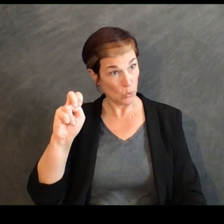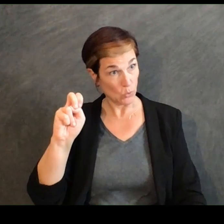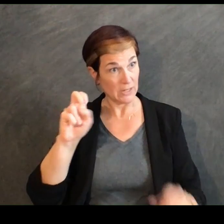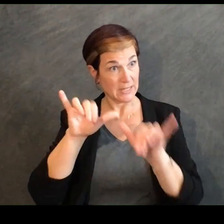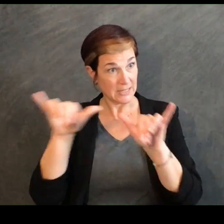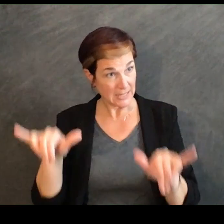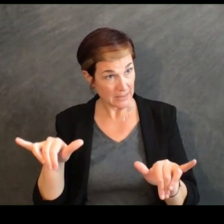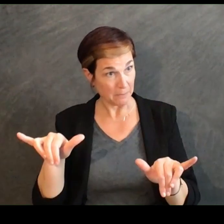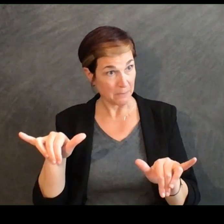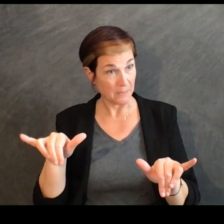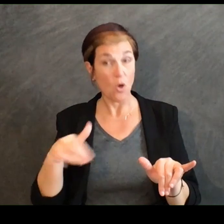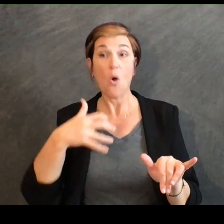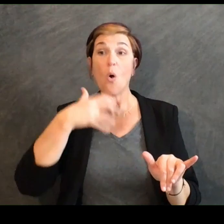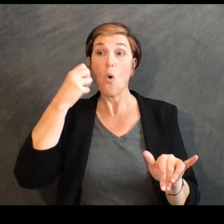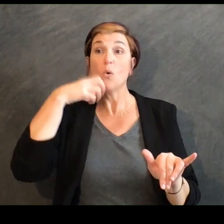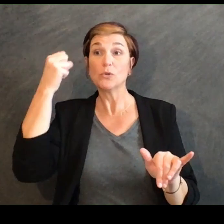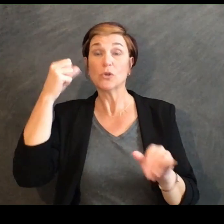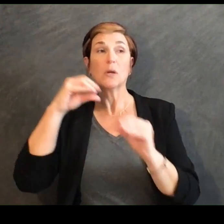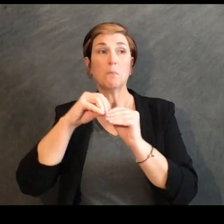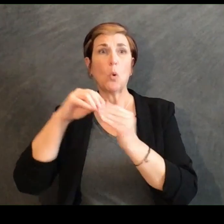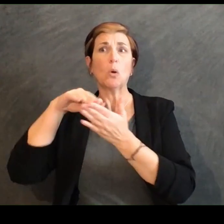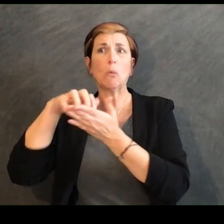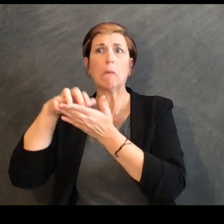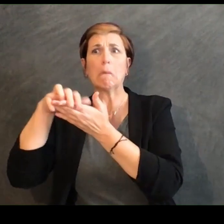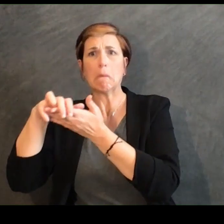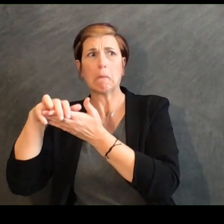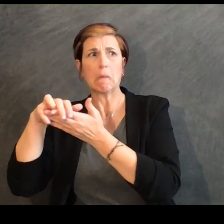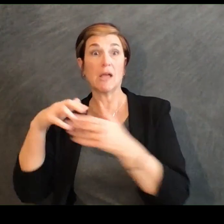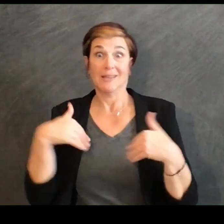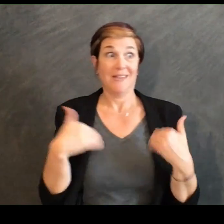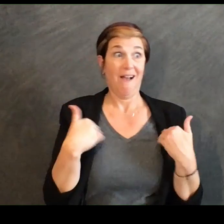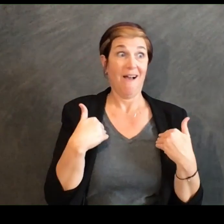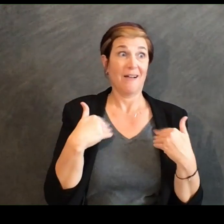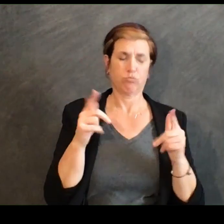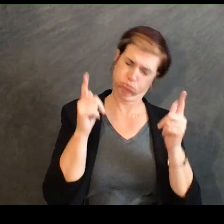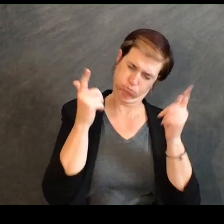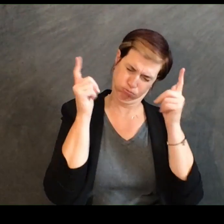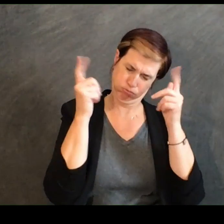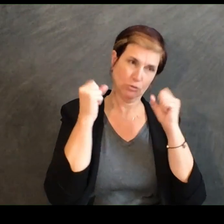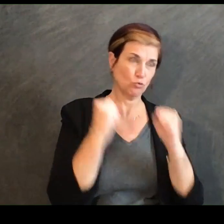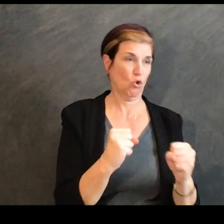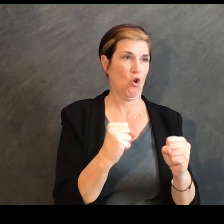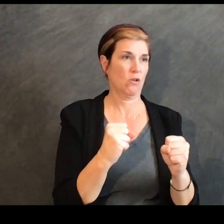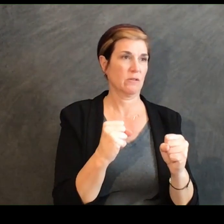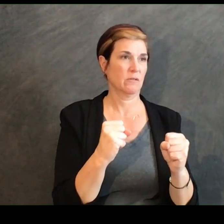and that's the reason why when you talk about even influenza which we have